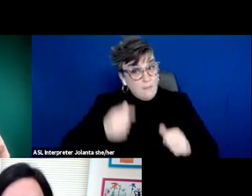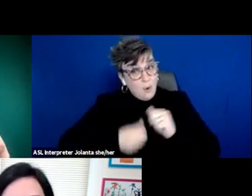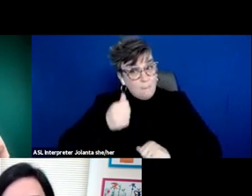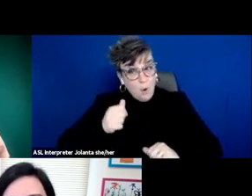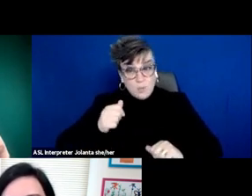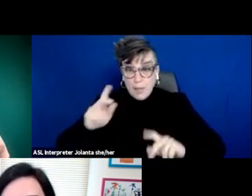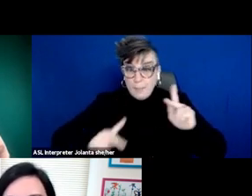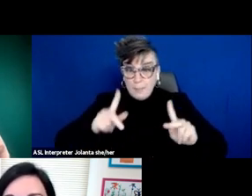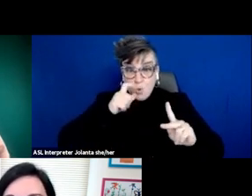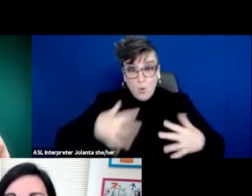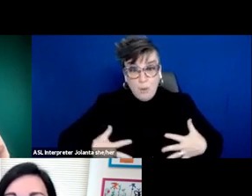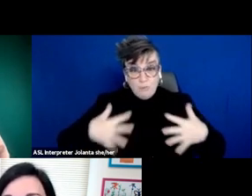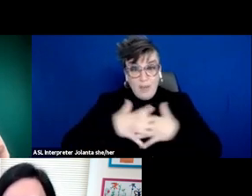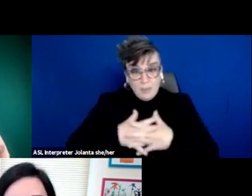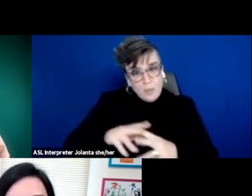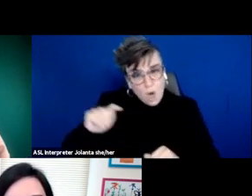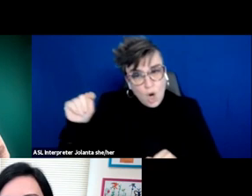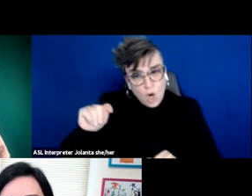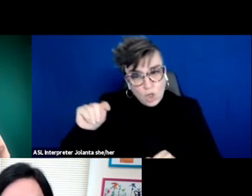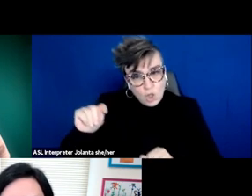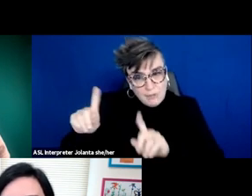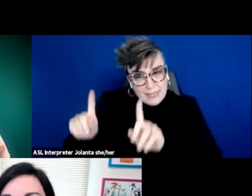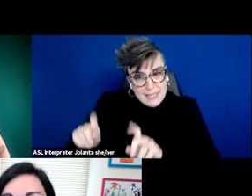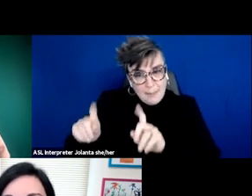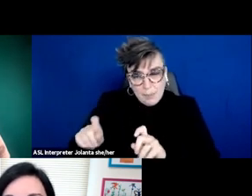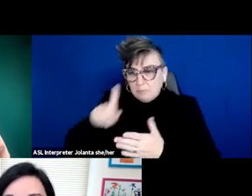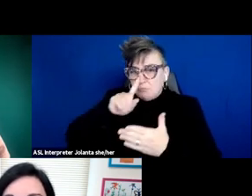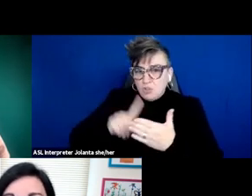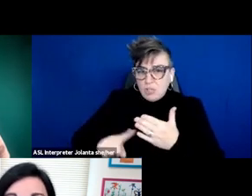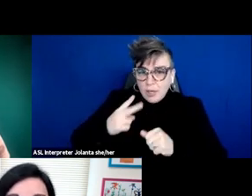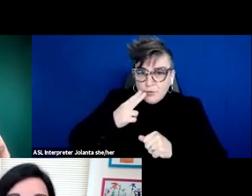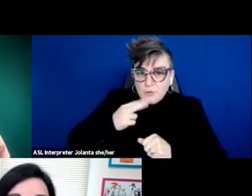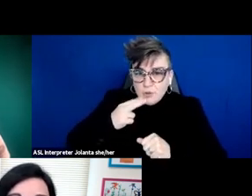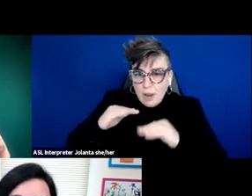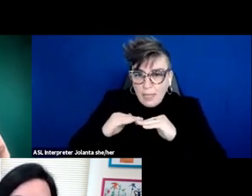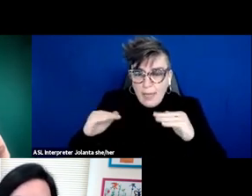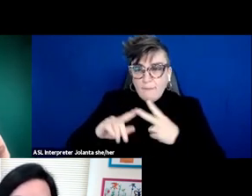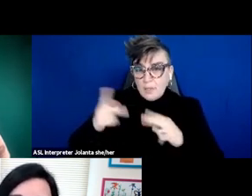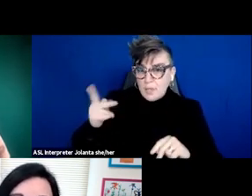at every appointment to check for things like sugar or protein become quite difficult if